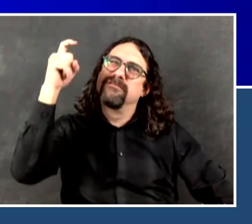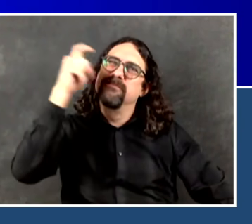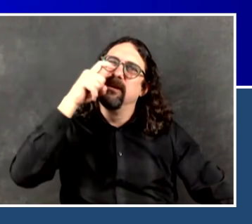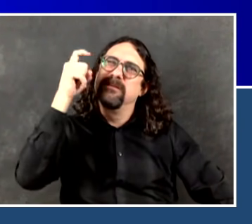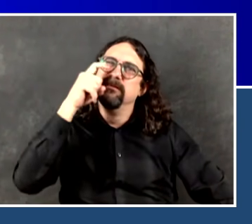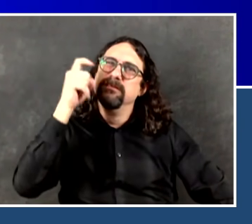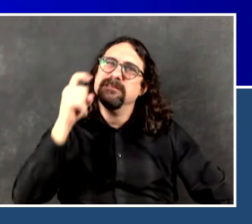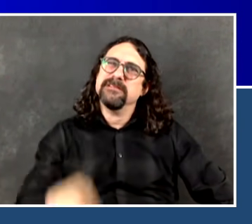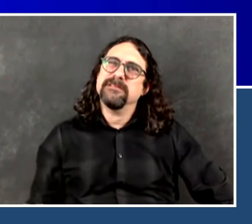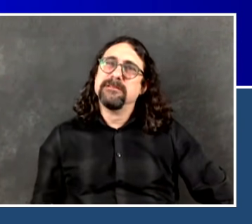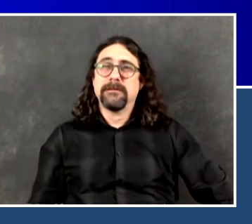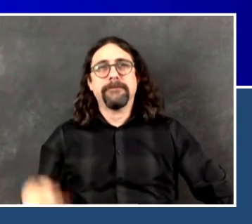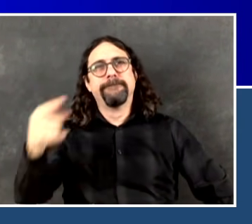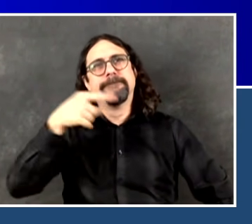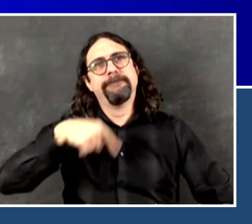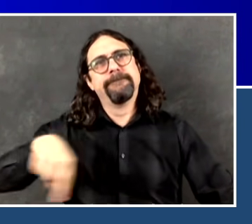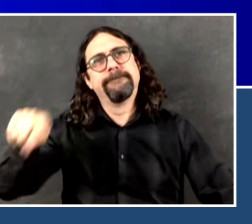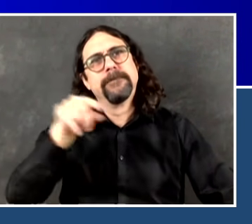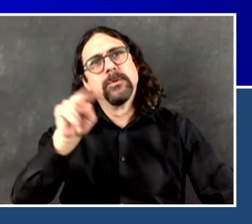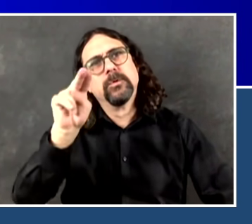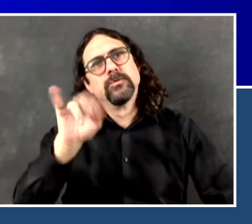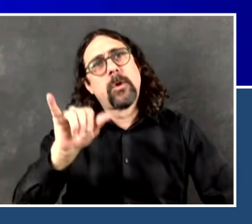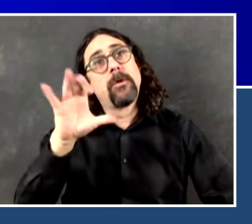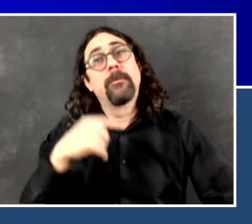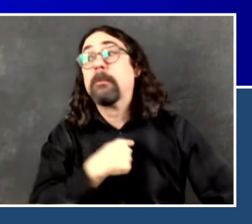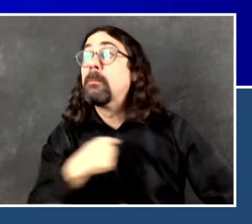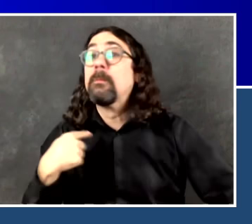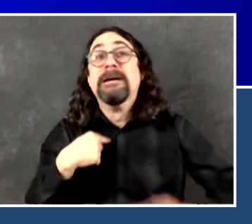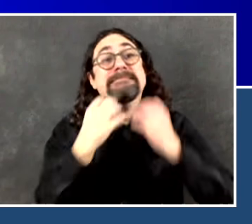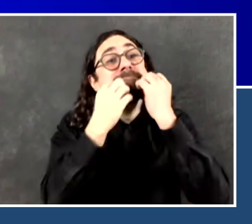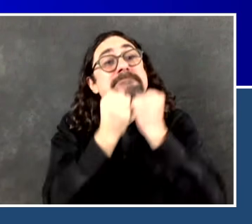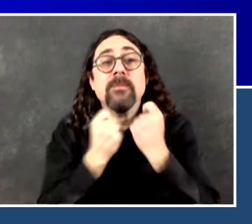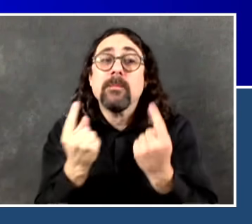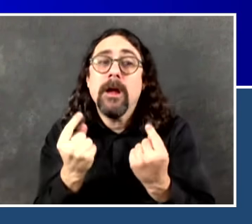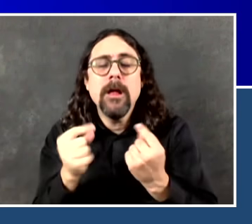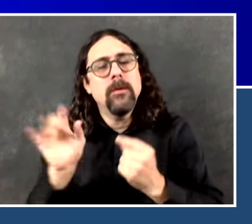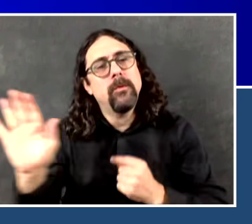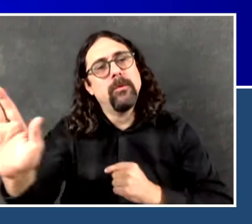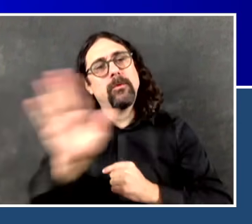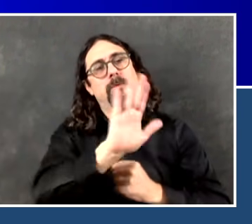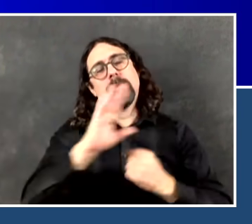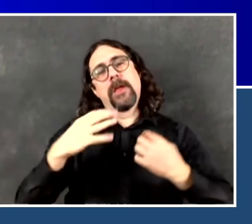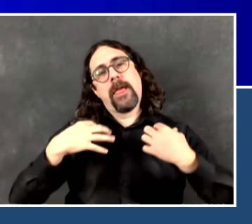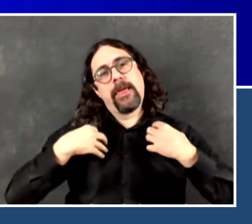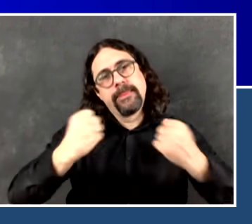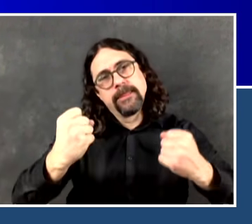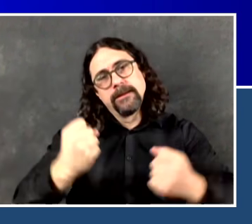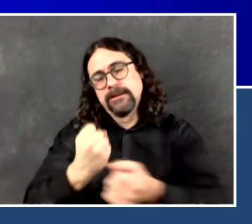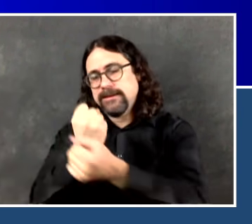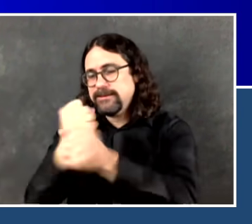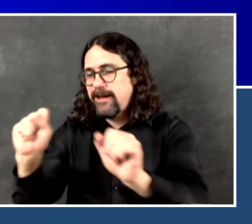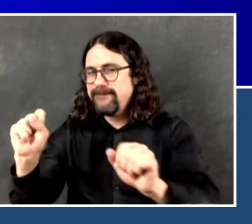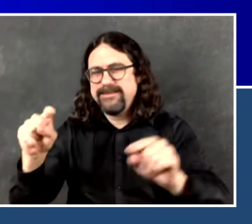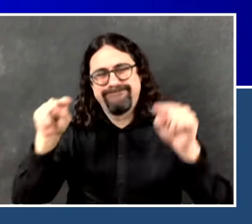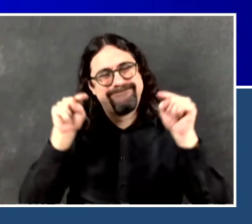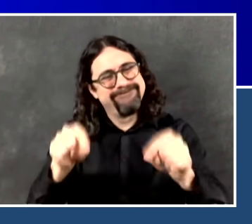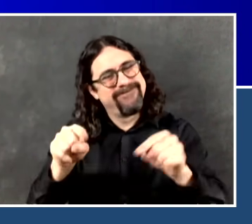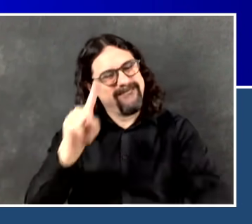HETALHN AD SAFETY OF NEW YORKERS. PROTECTING OUR HEALTH CARE YSSTEM. MAKING OUR MOVES WHEN THE INDICATORS TELL